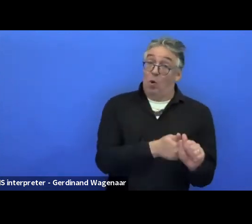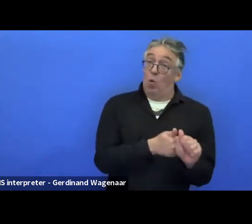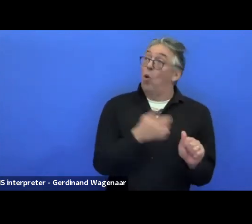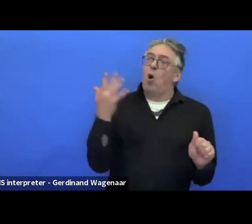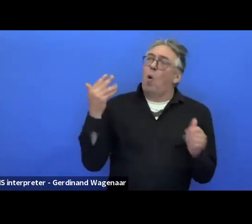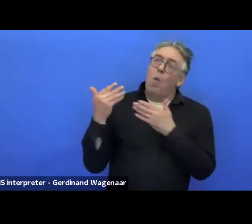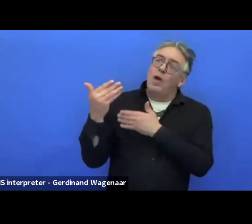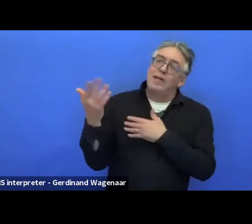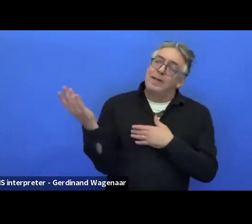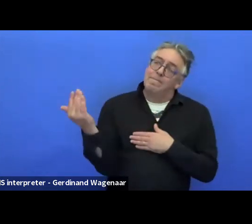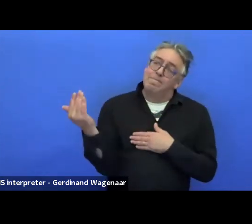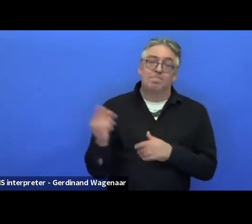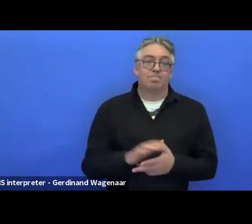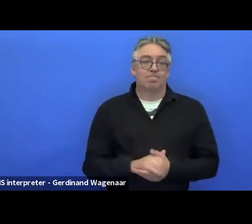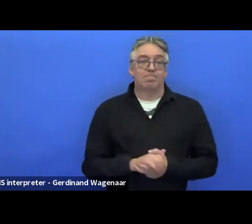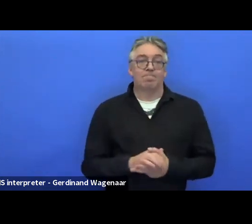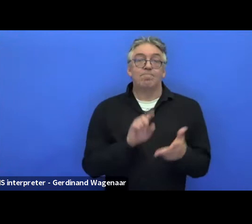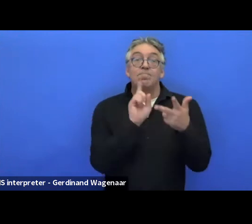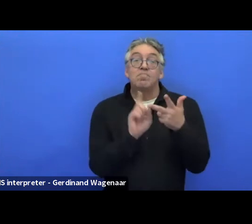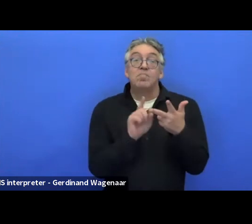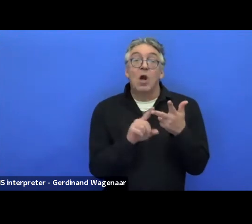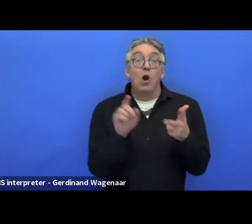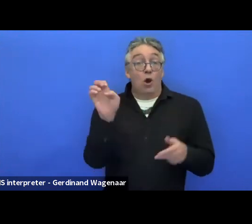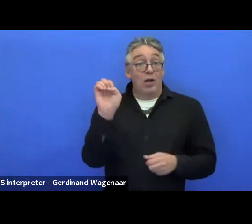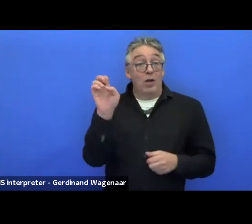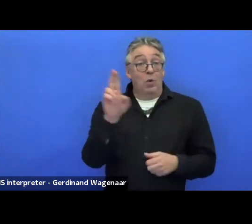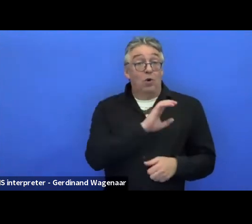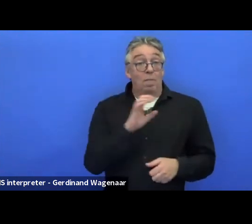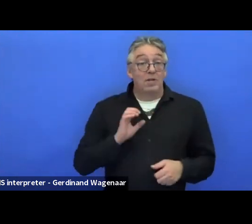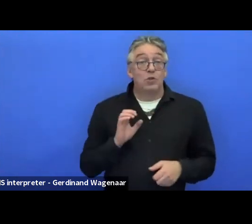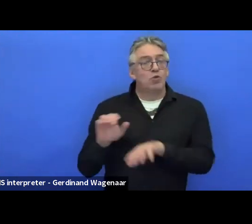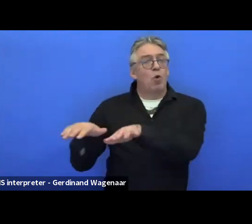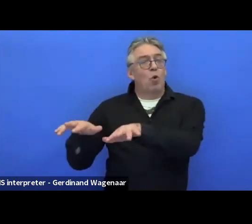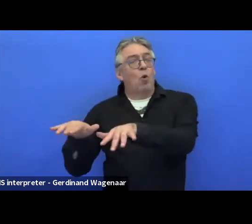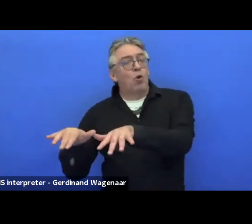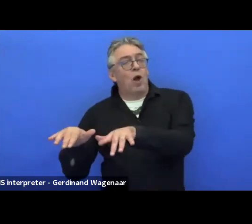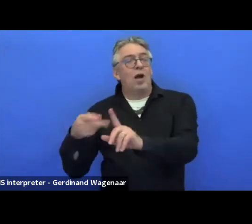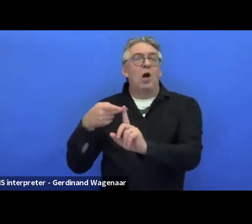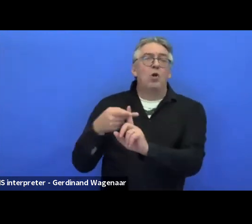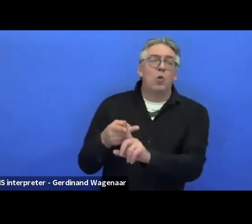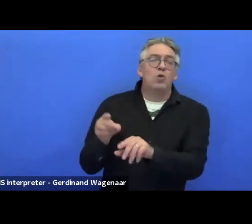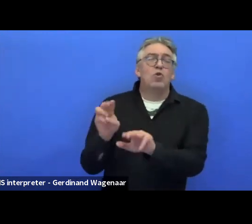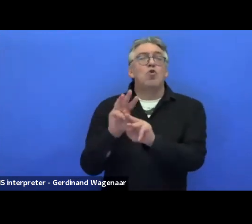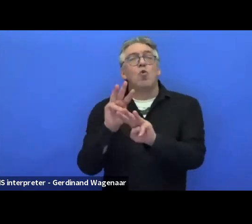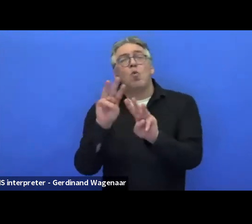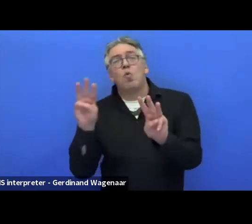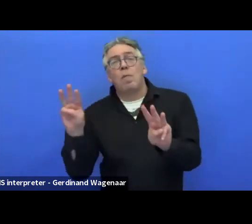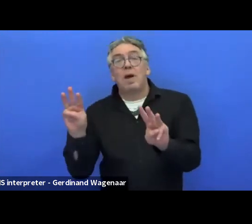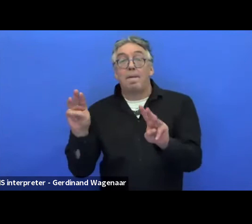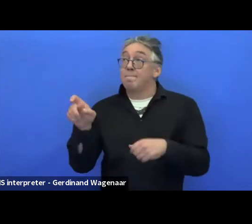that the commission online tools and websites should provide and include accessibility statements